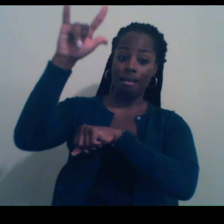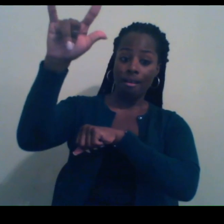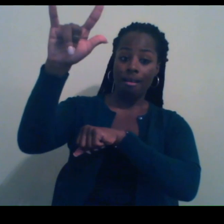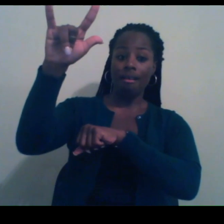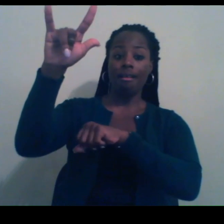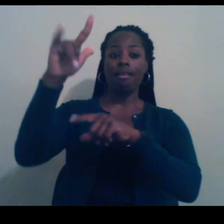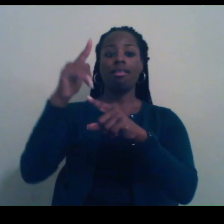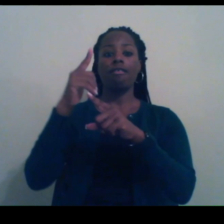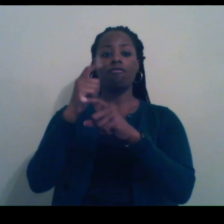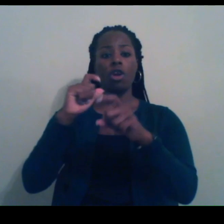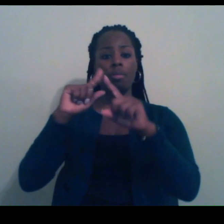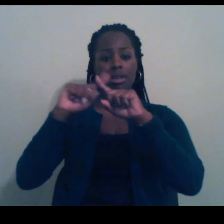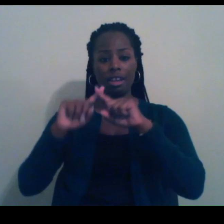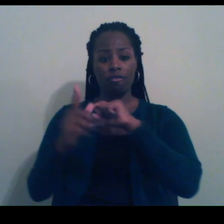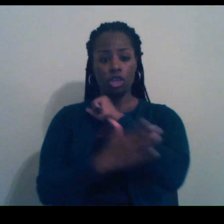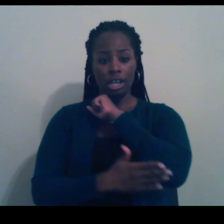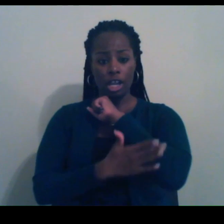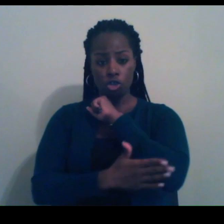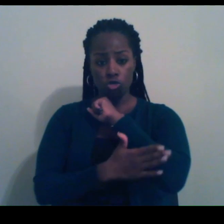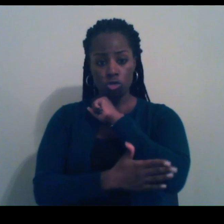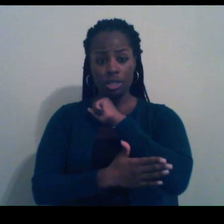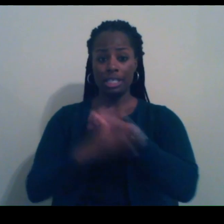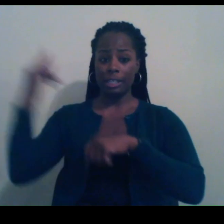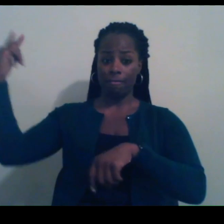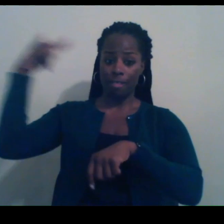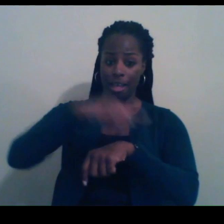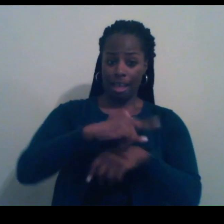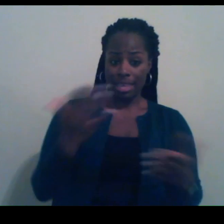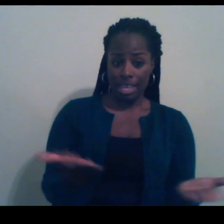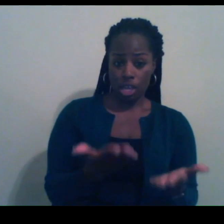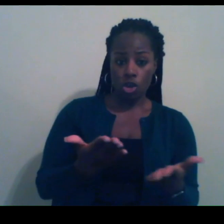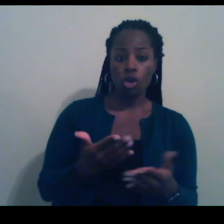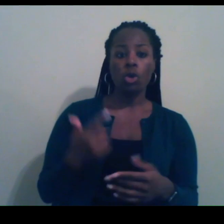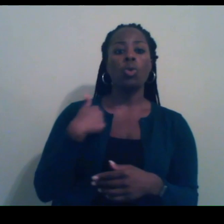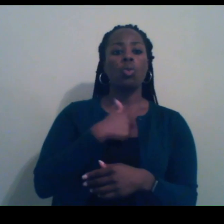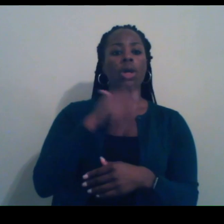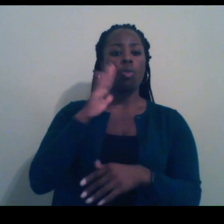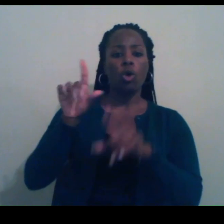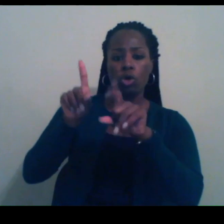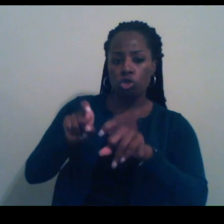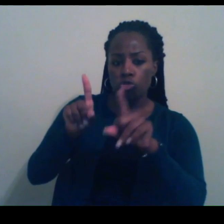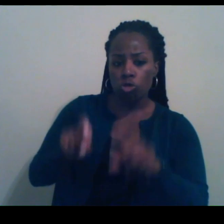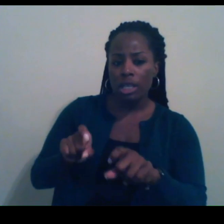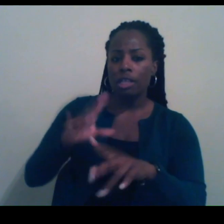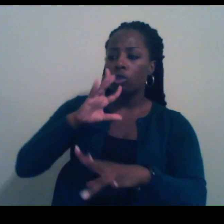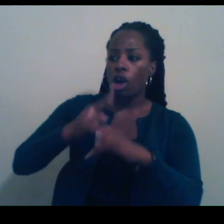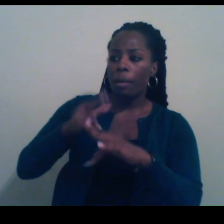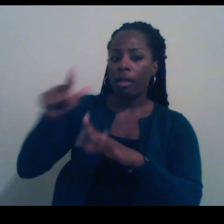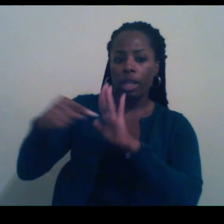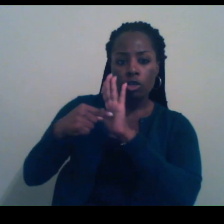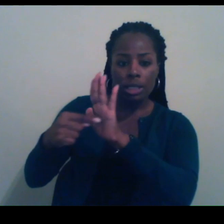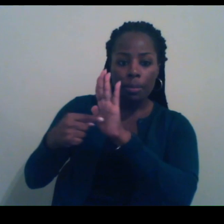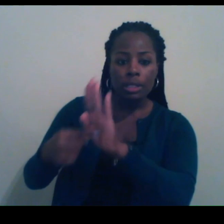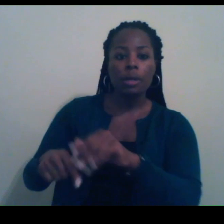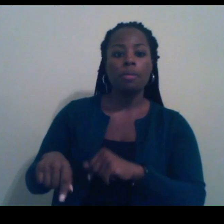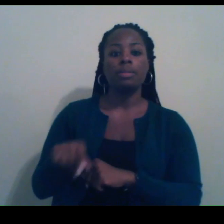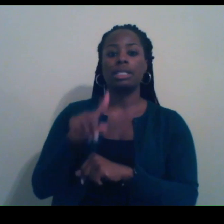trying to take a direct flight to the United States of America I was pleased in the White House Task Force meeting today to learn